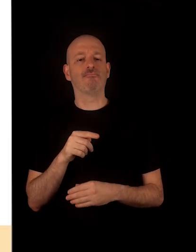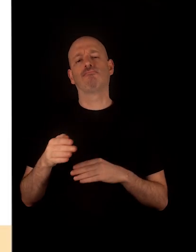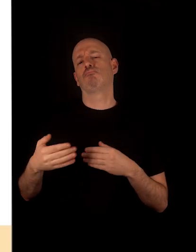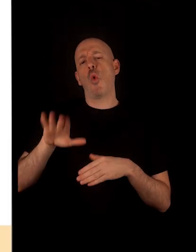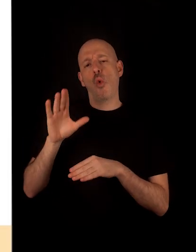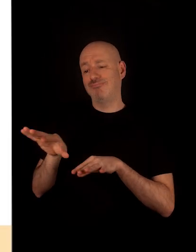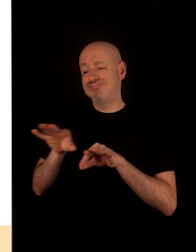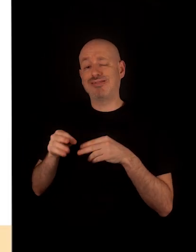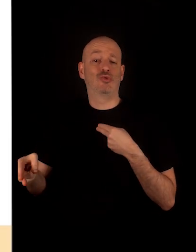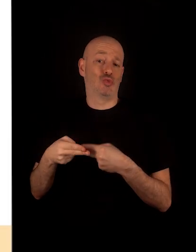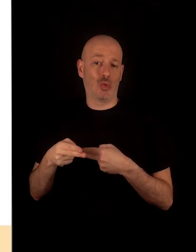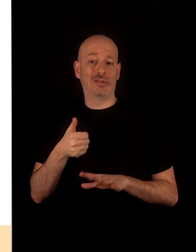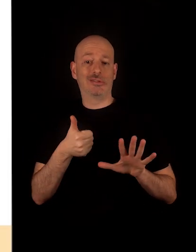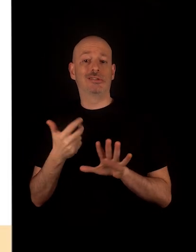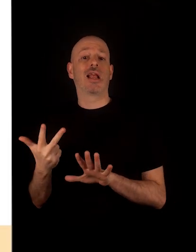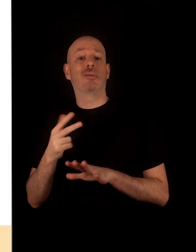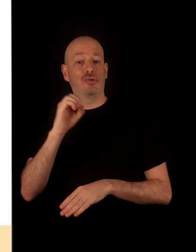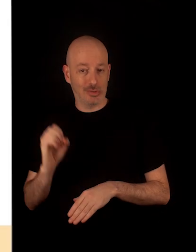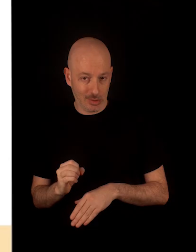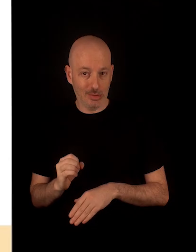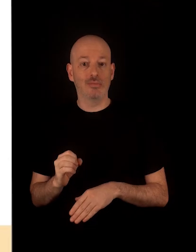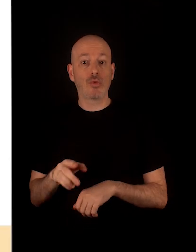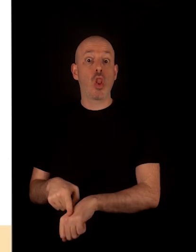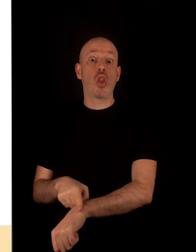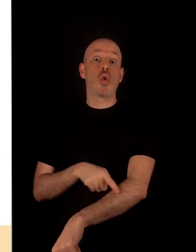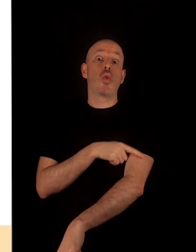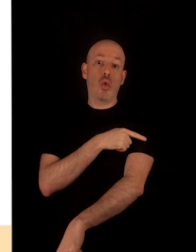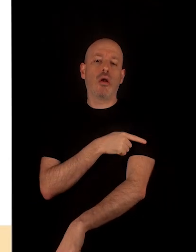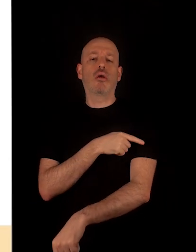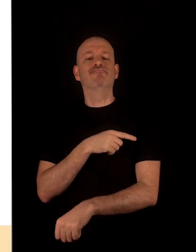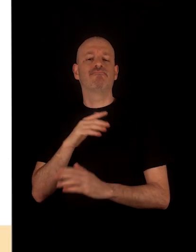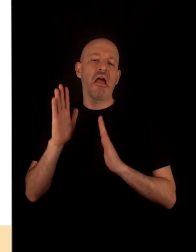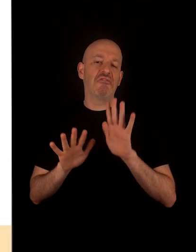We have five objectives and you need to choose two out of them.